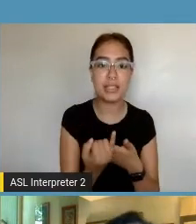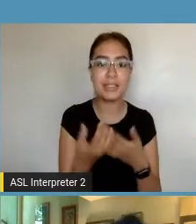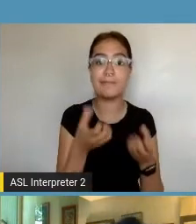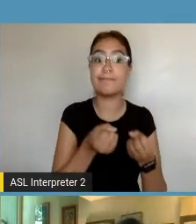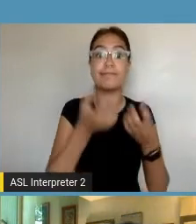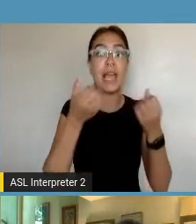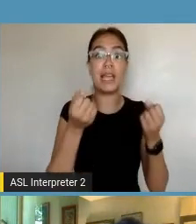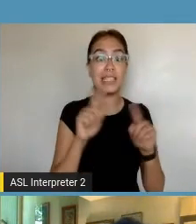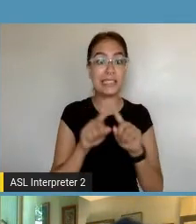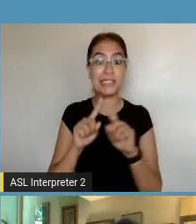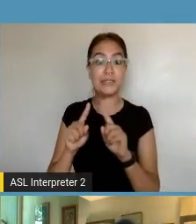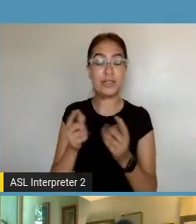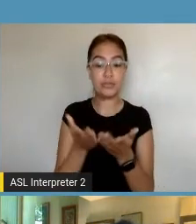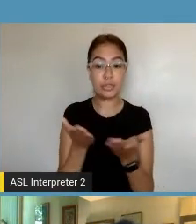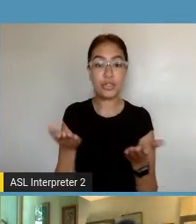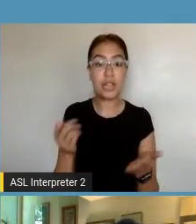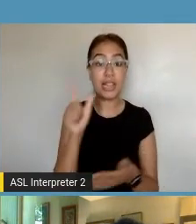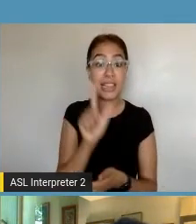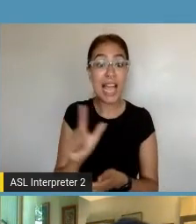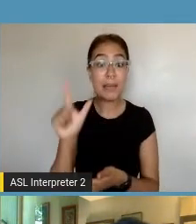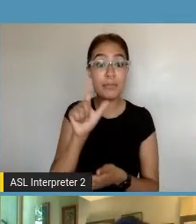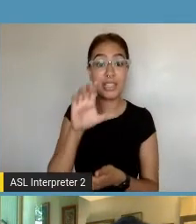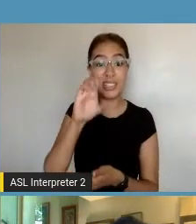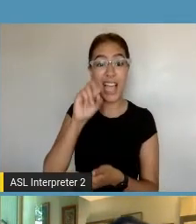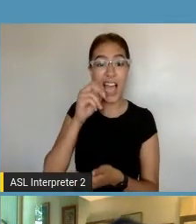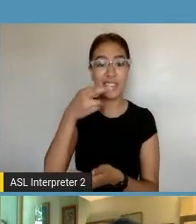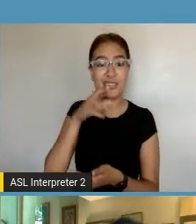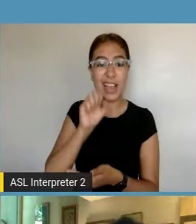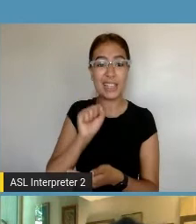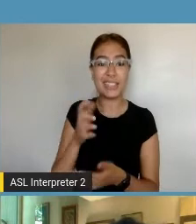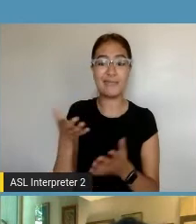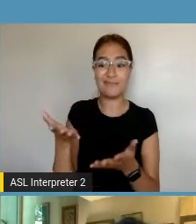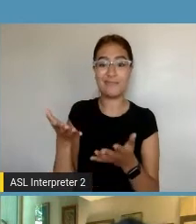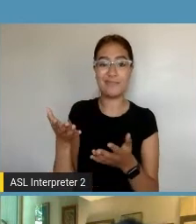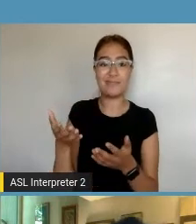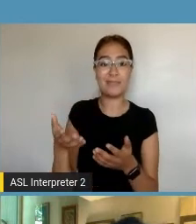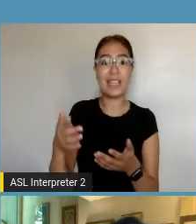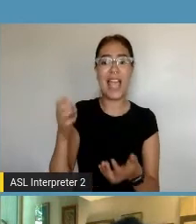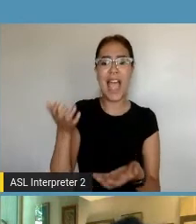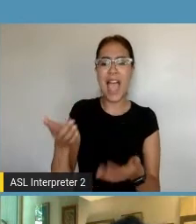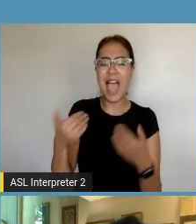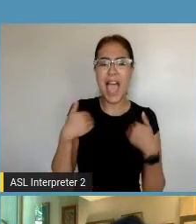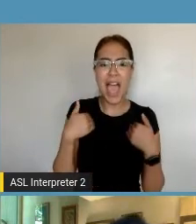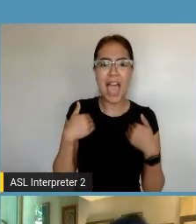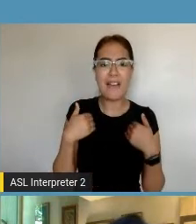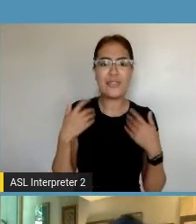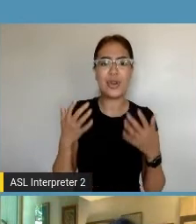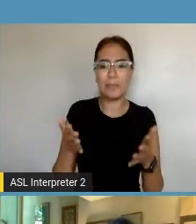Library Of Congress has a very engaged and informative digital preservation website,